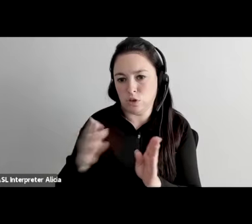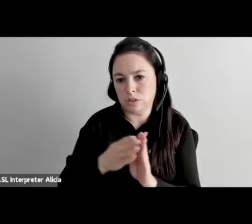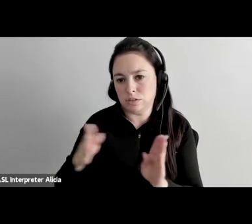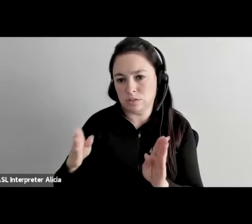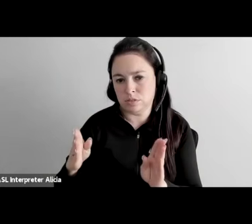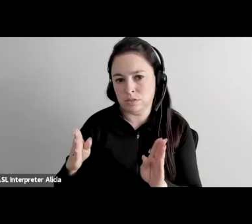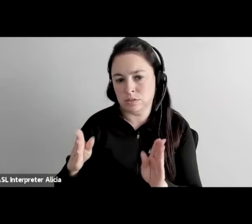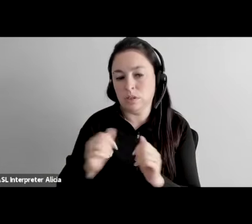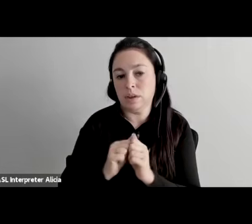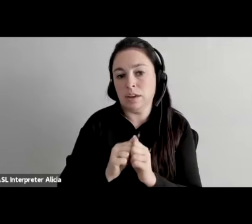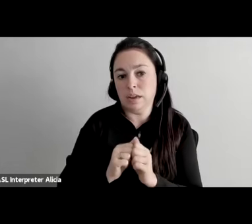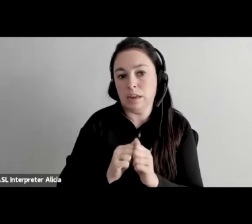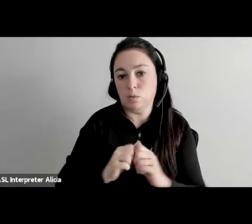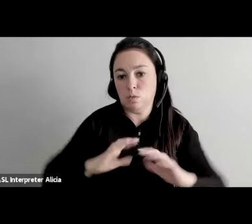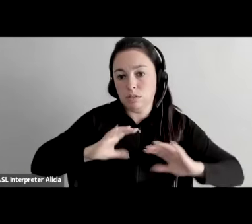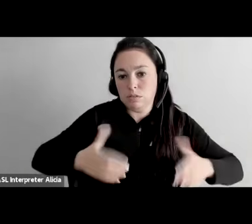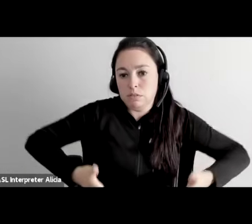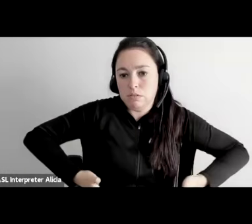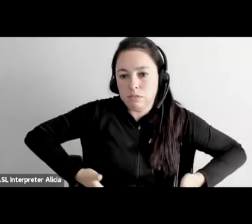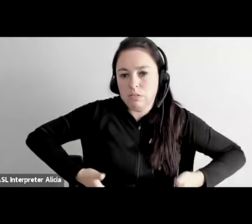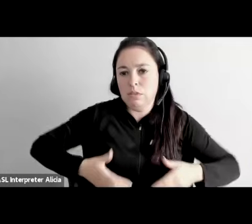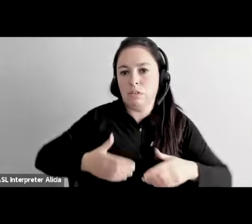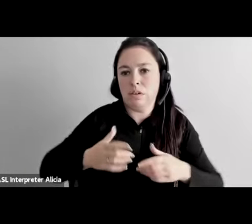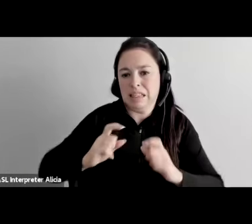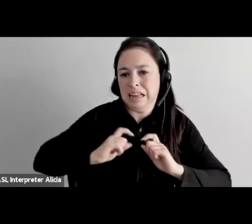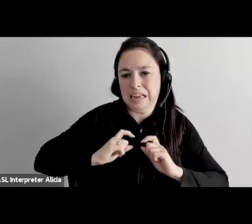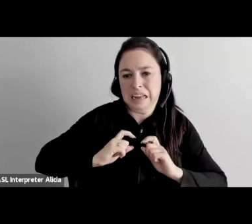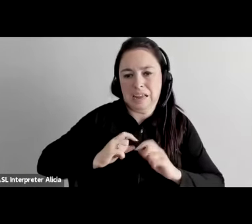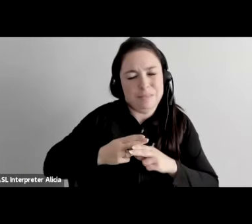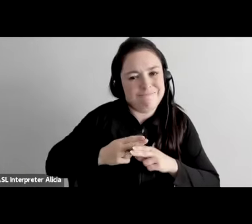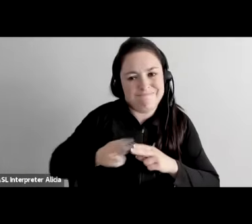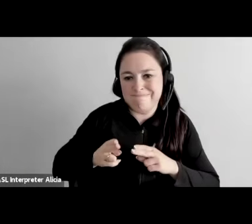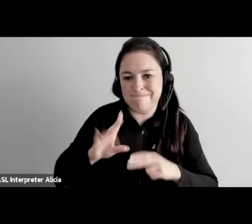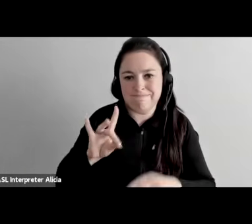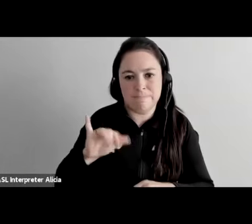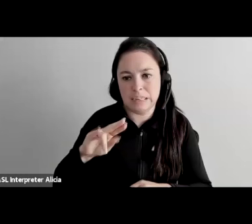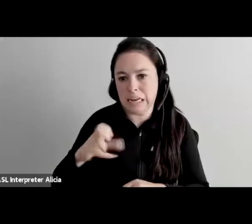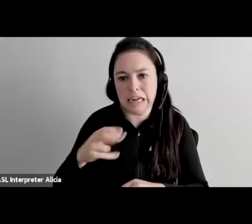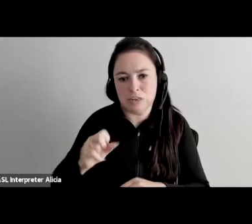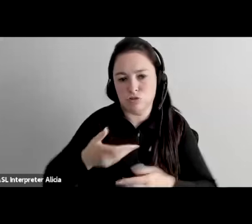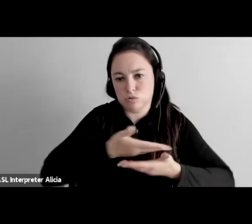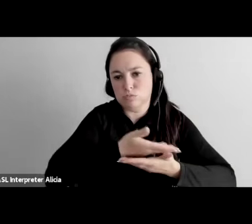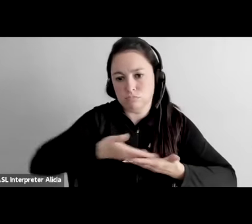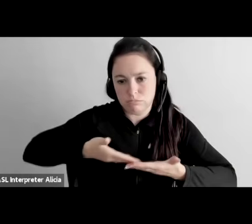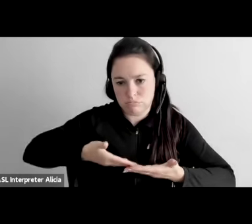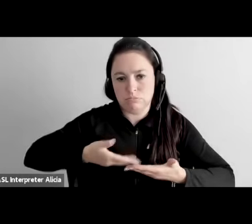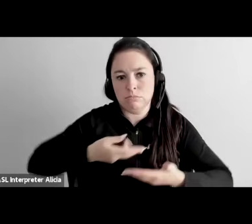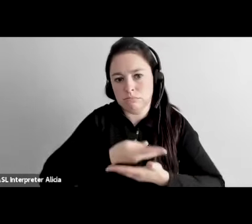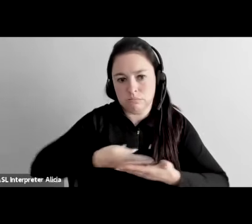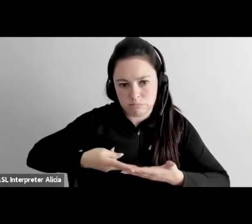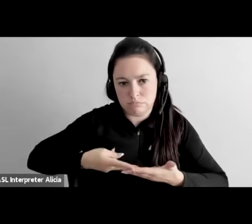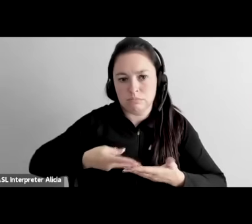belly, I maybe only had about eight inches of lap space. I wish I had put a sticker or an emoji